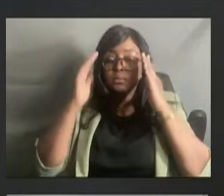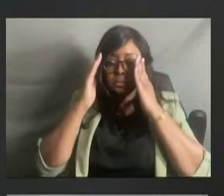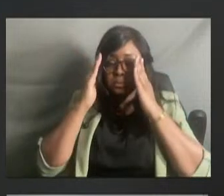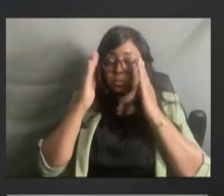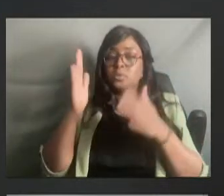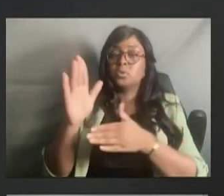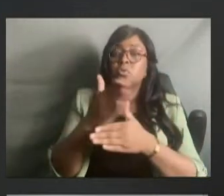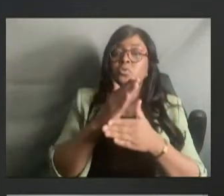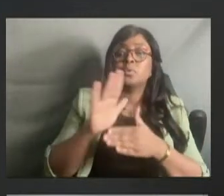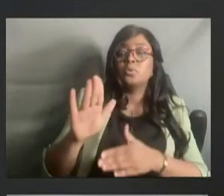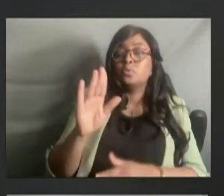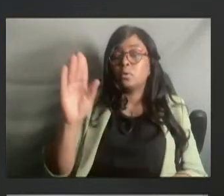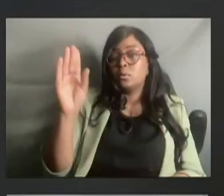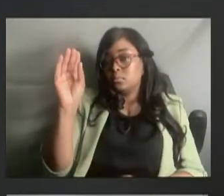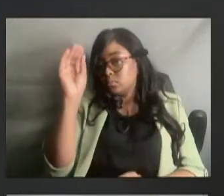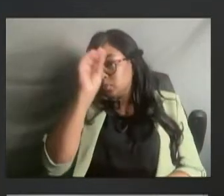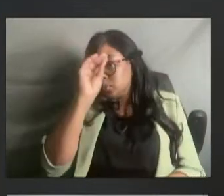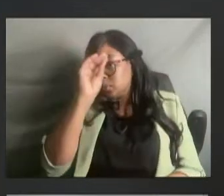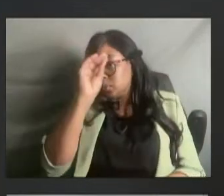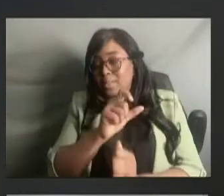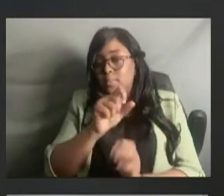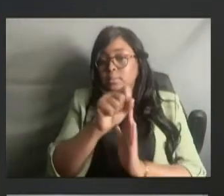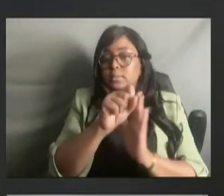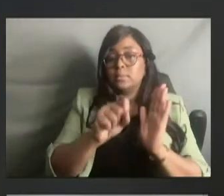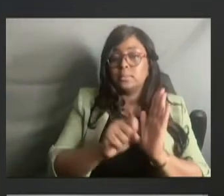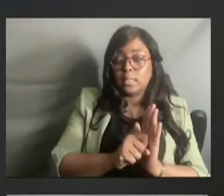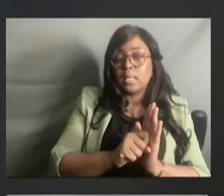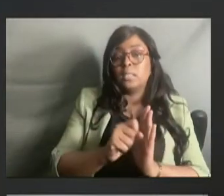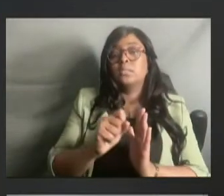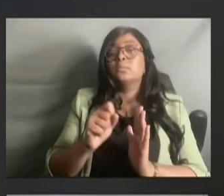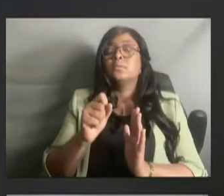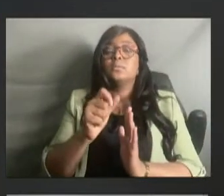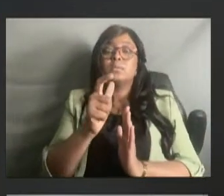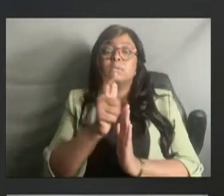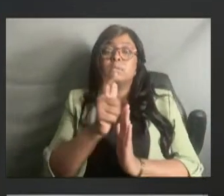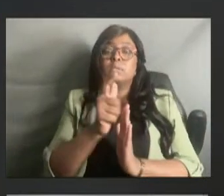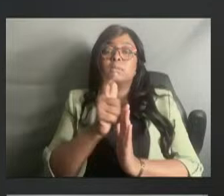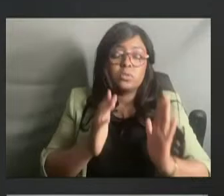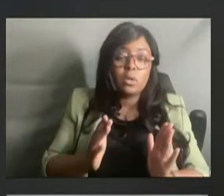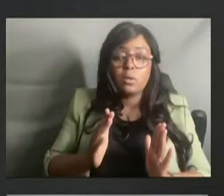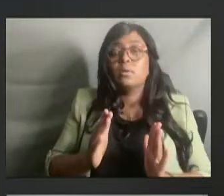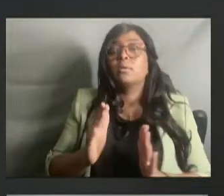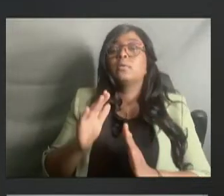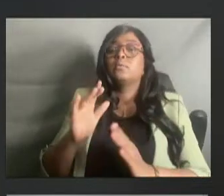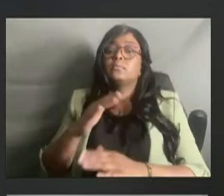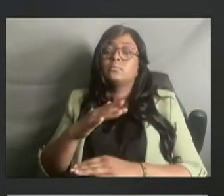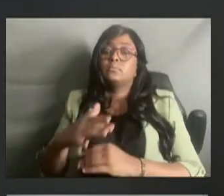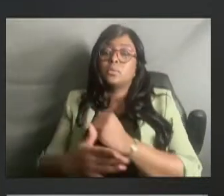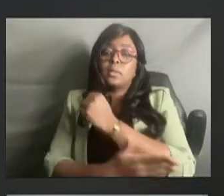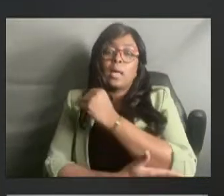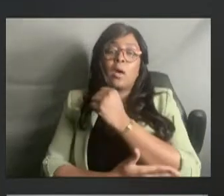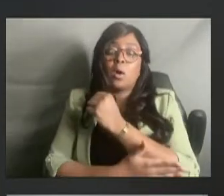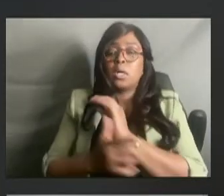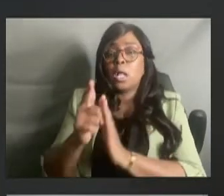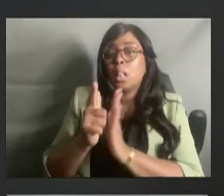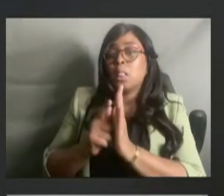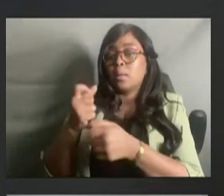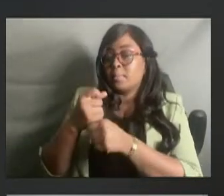sharing your thoughts with the Board of Education, sharing your thoughts with your state